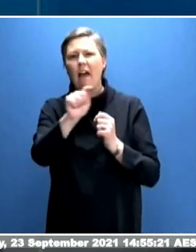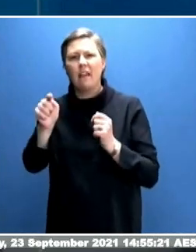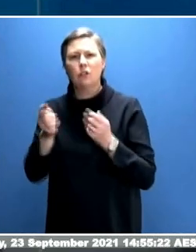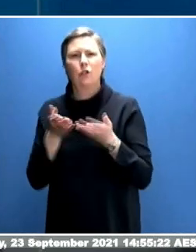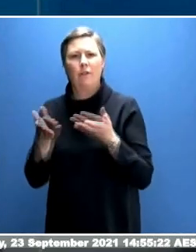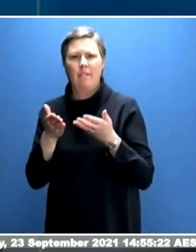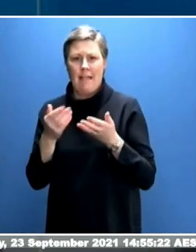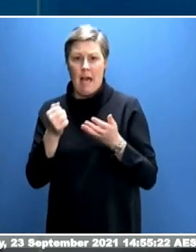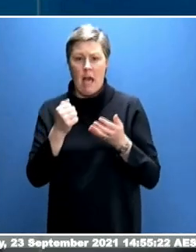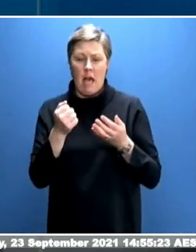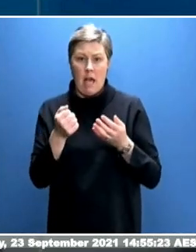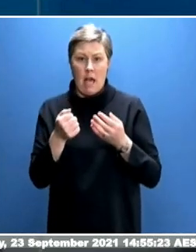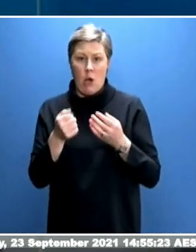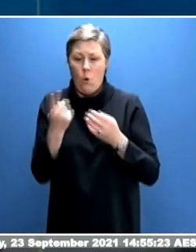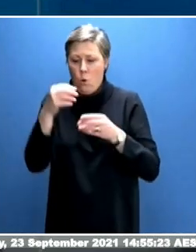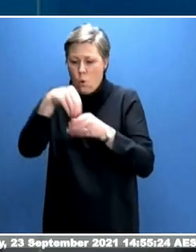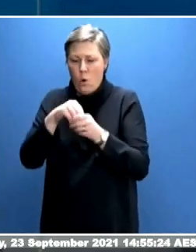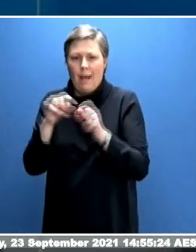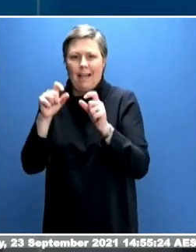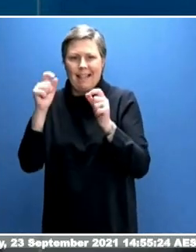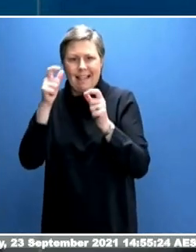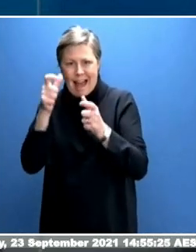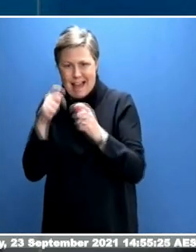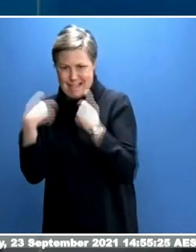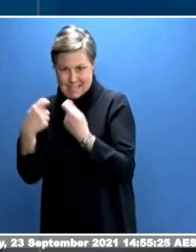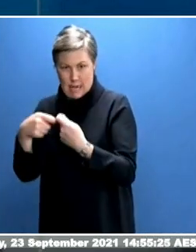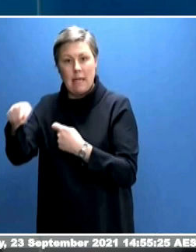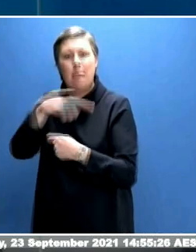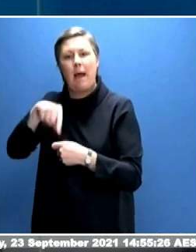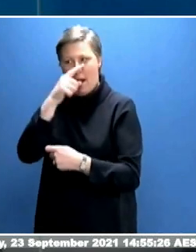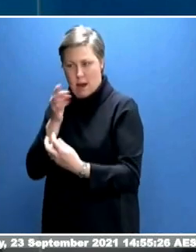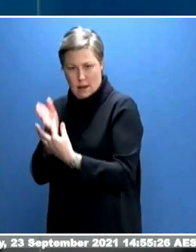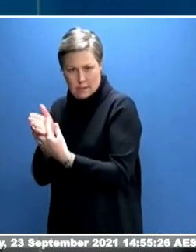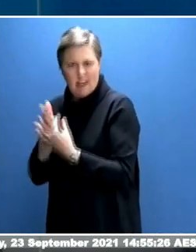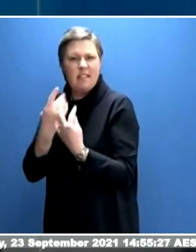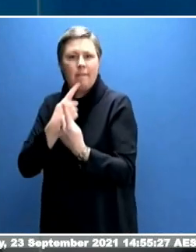team, in addition to, we also have a philosophy of bringing the community in